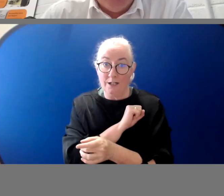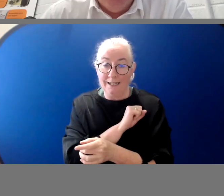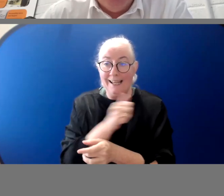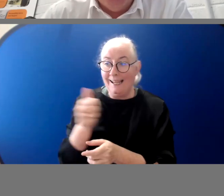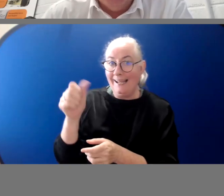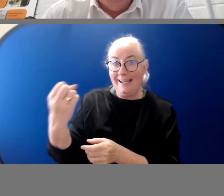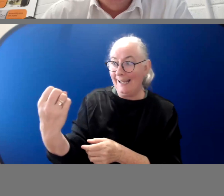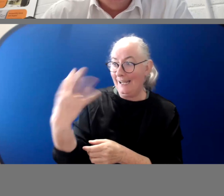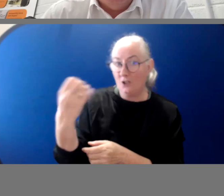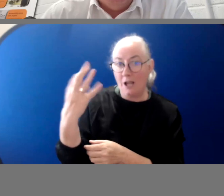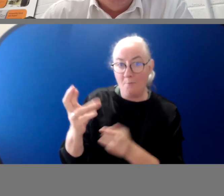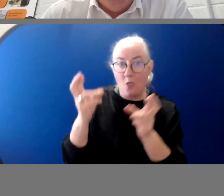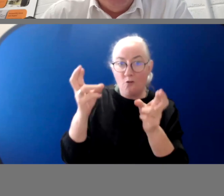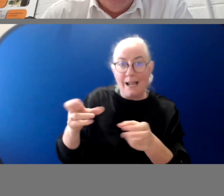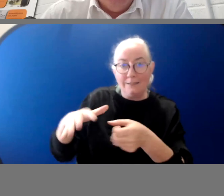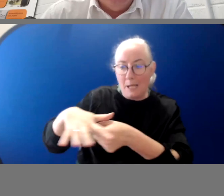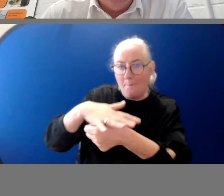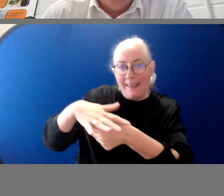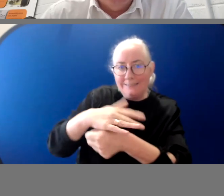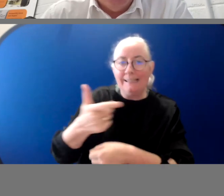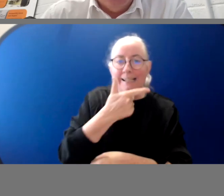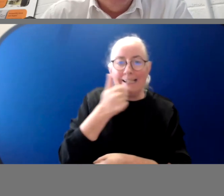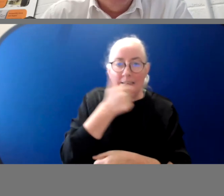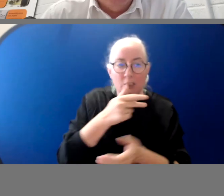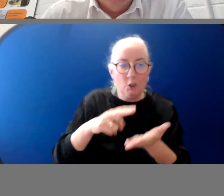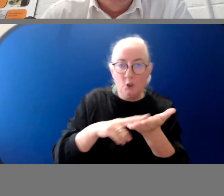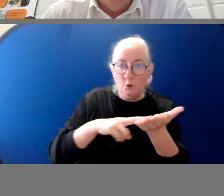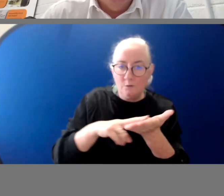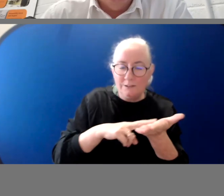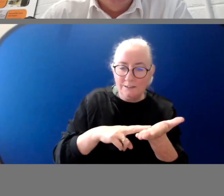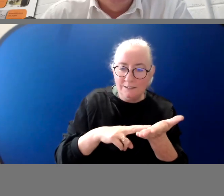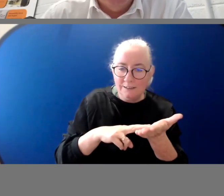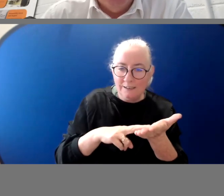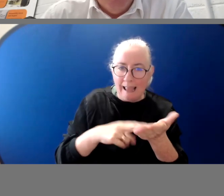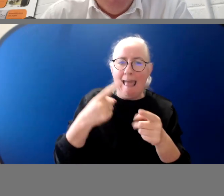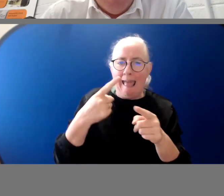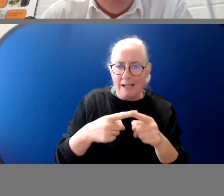correctly located so that they they're easy to use but also you know they're intuitive for people to